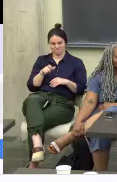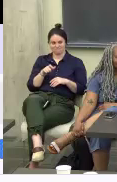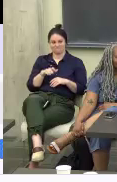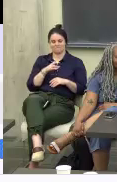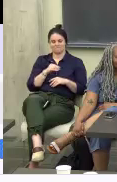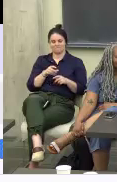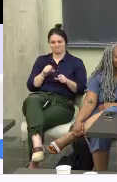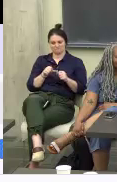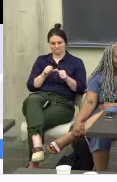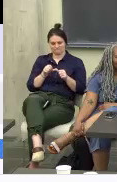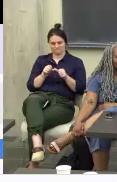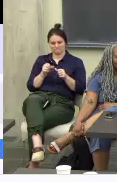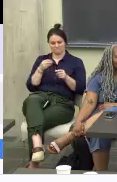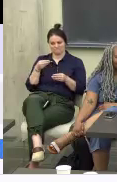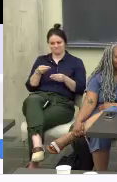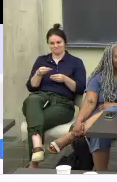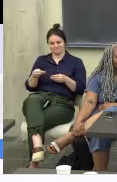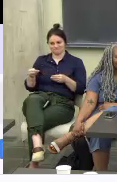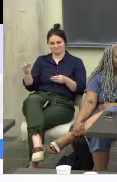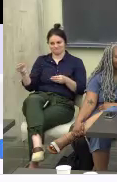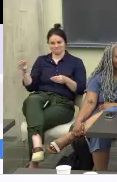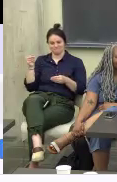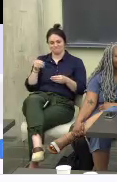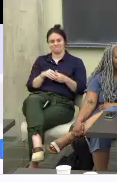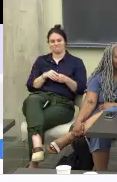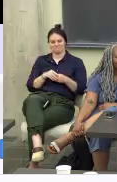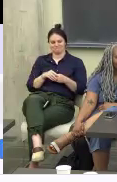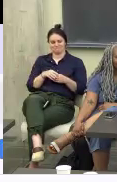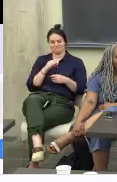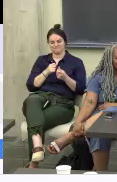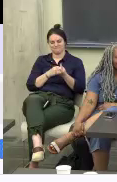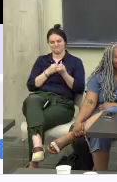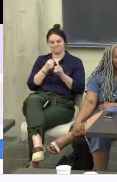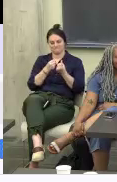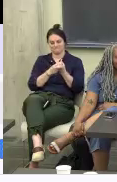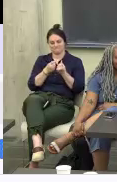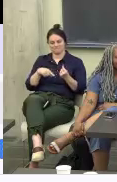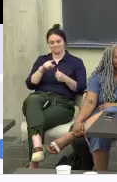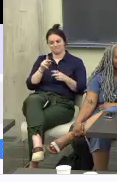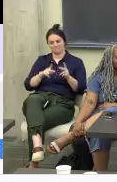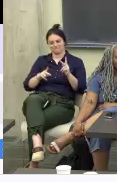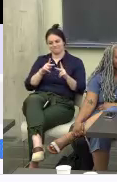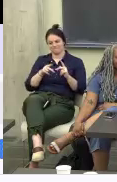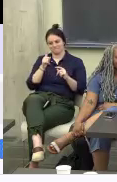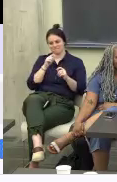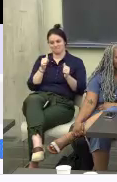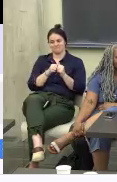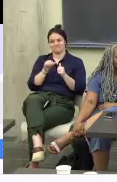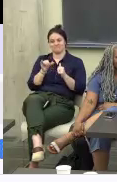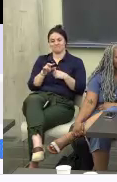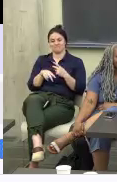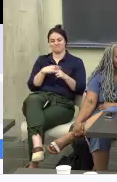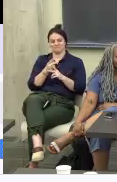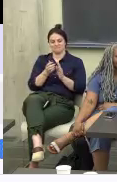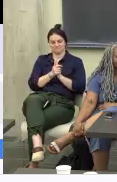can continue to pass on and support people and support people With that skill set.